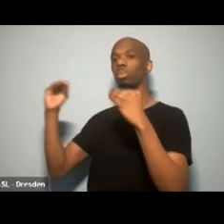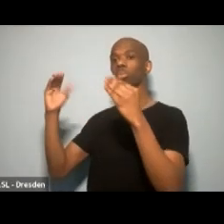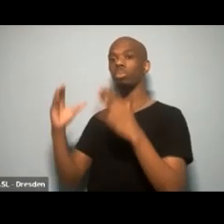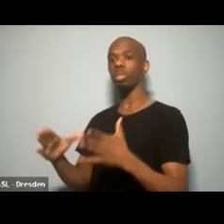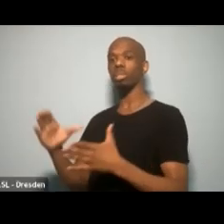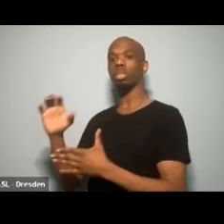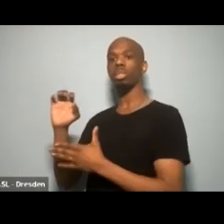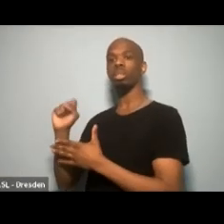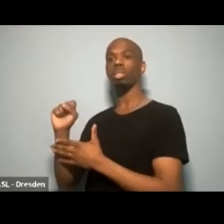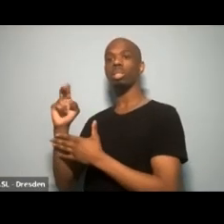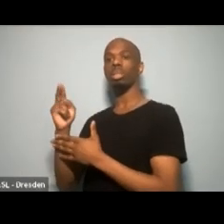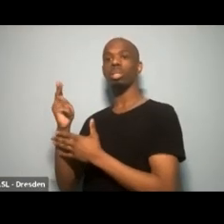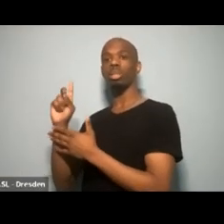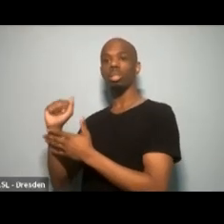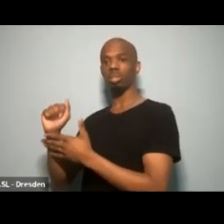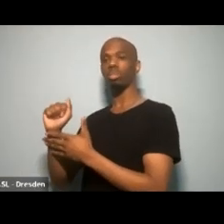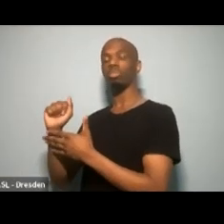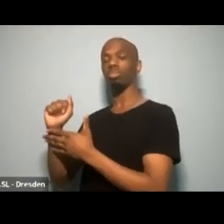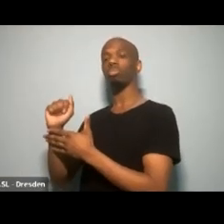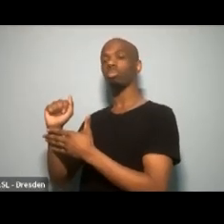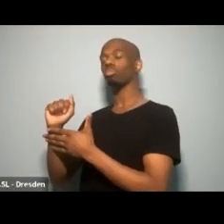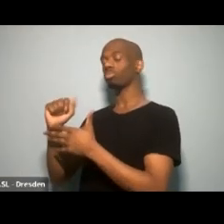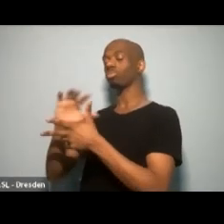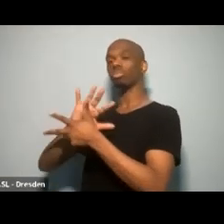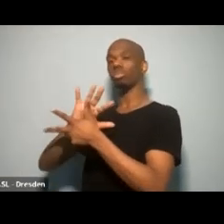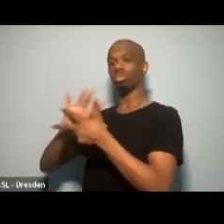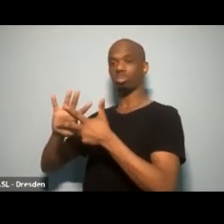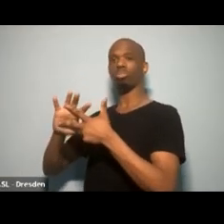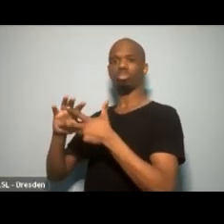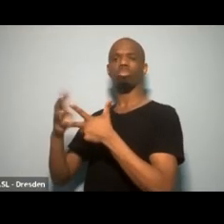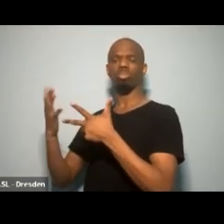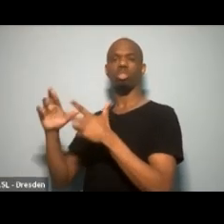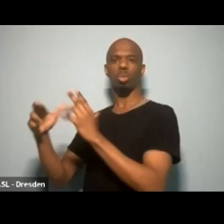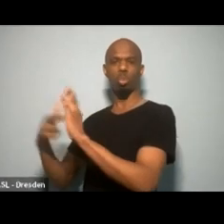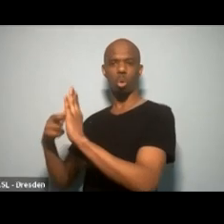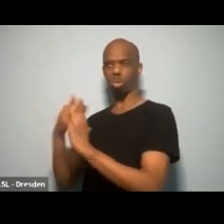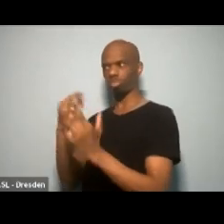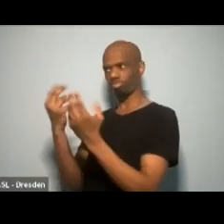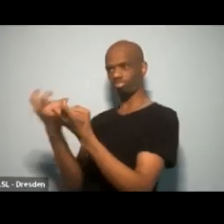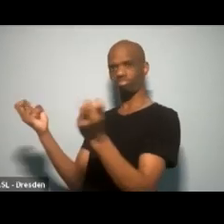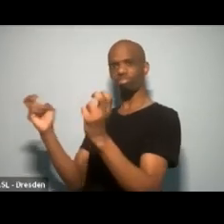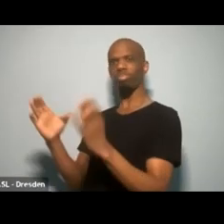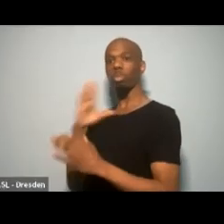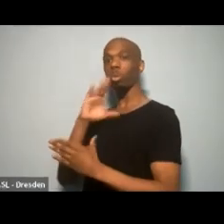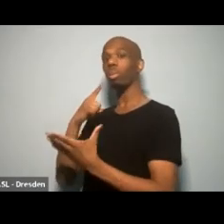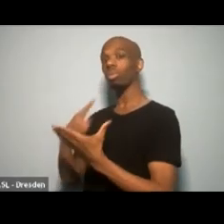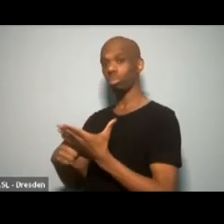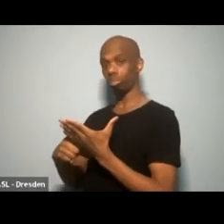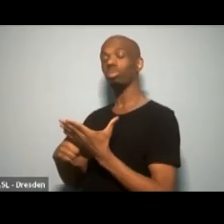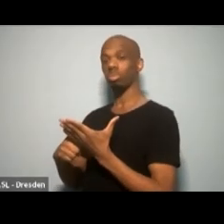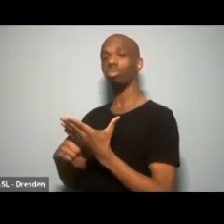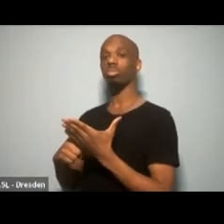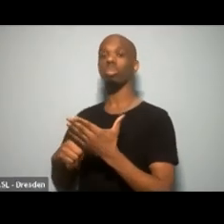is a professor in the practice of diplomacy, co-director of the Laboratory of Global Performance